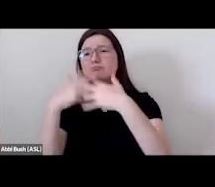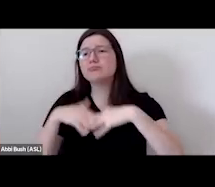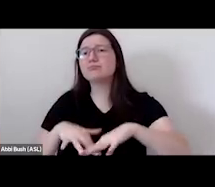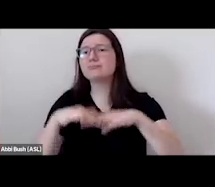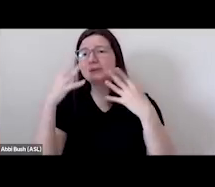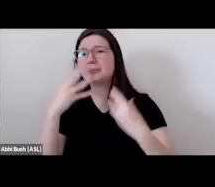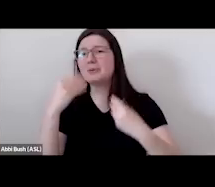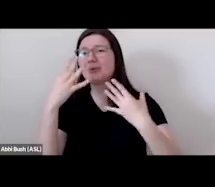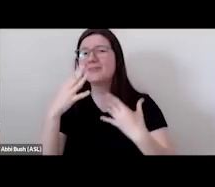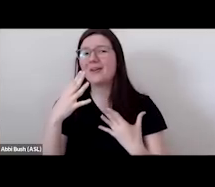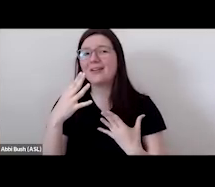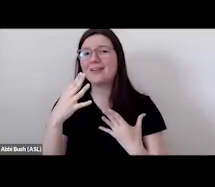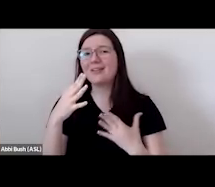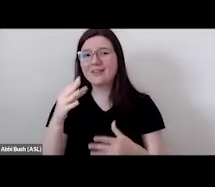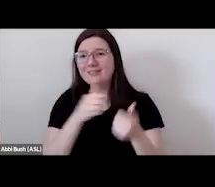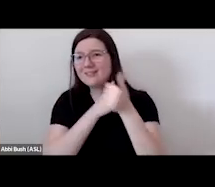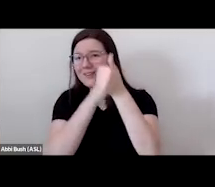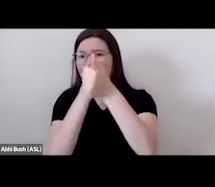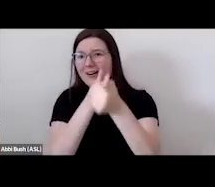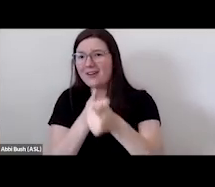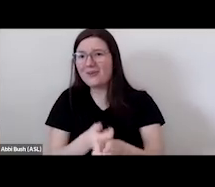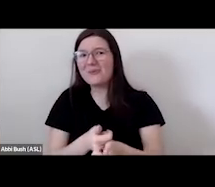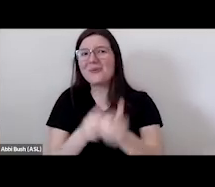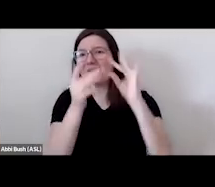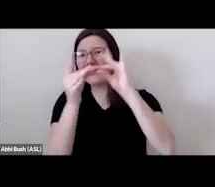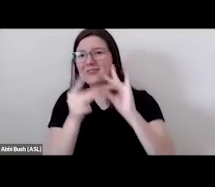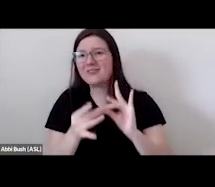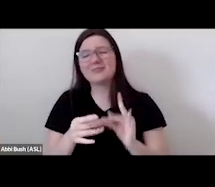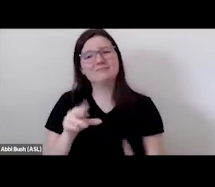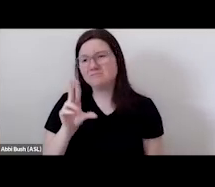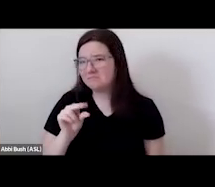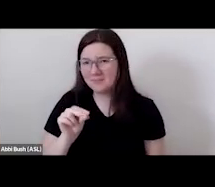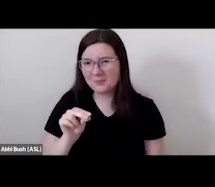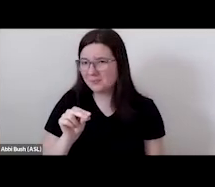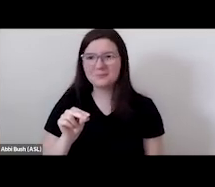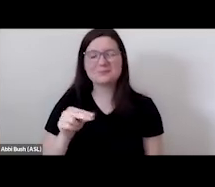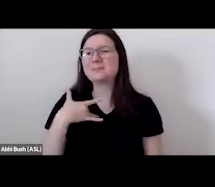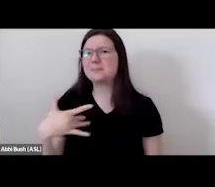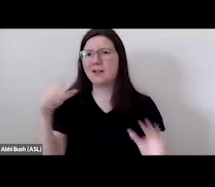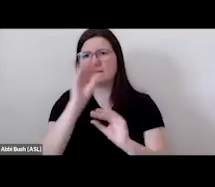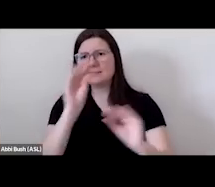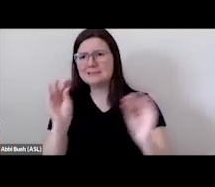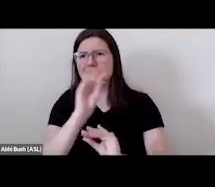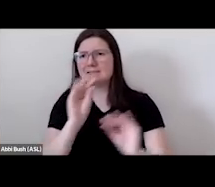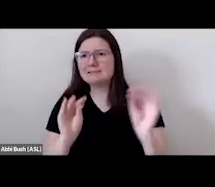It's gonna go out of order, it's never this consistent and it's always going to look a little bit different. So I wanna say that right off the top,